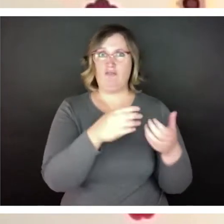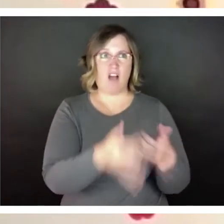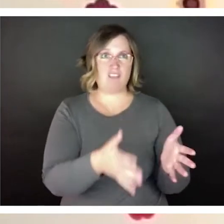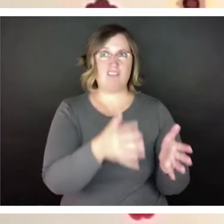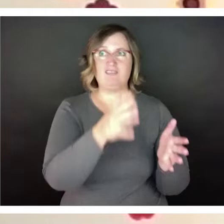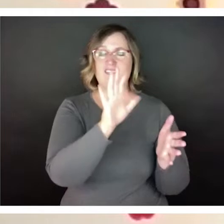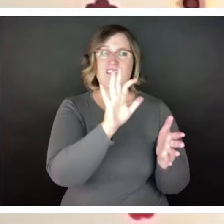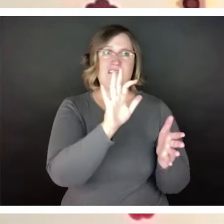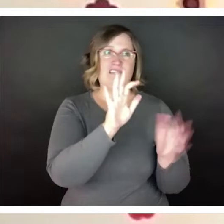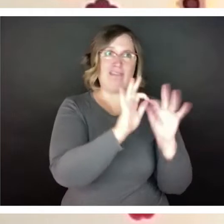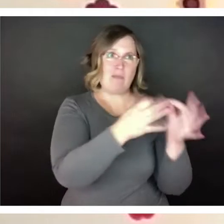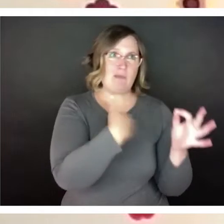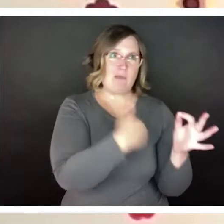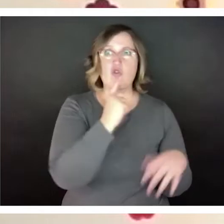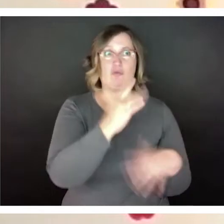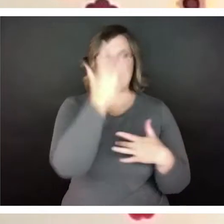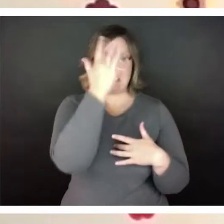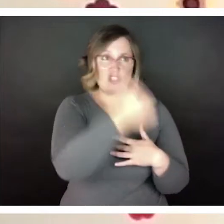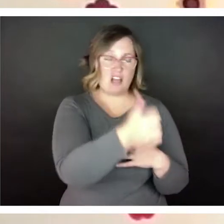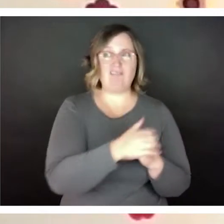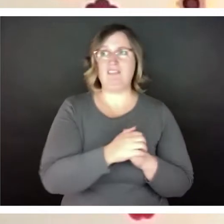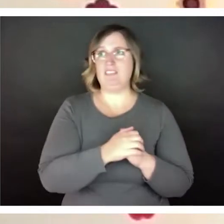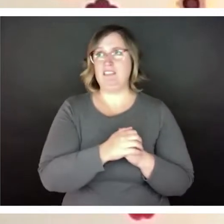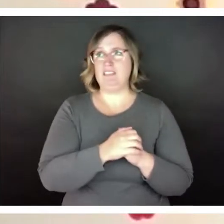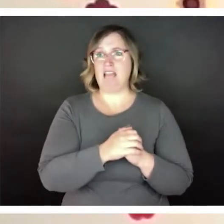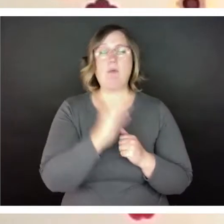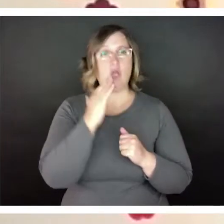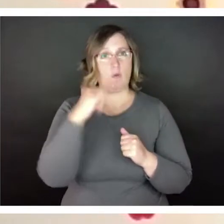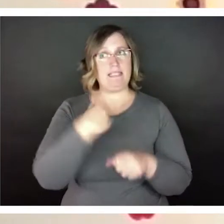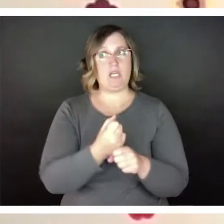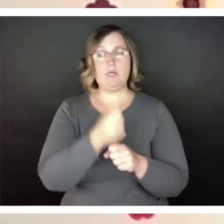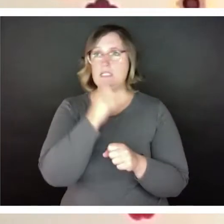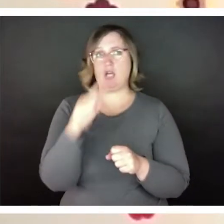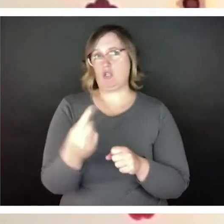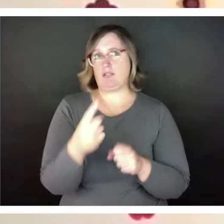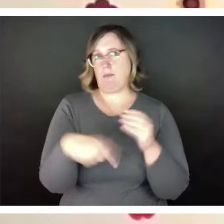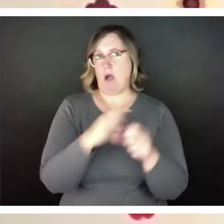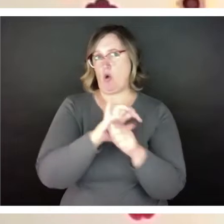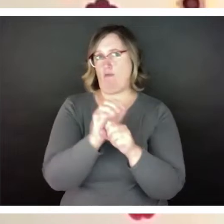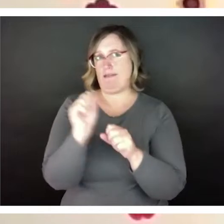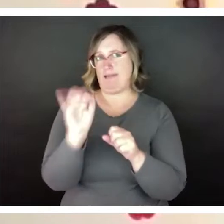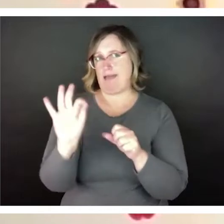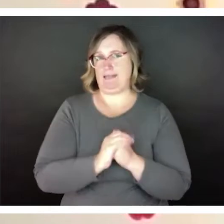or have been sick yourself. And we of course know that this year is not just about COVID-19 but also the murder